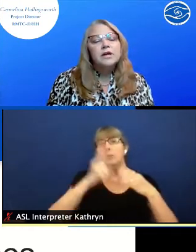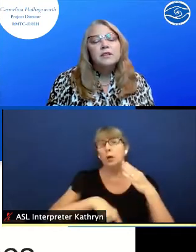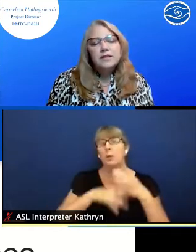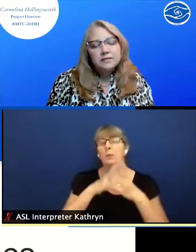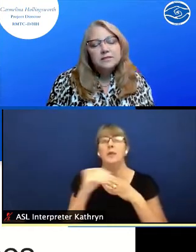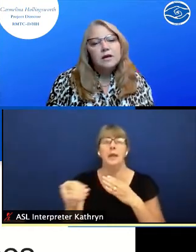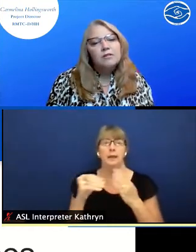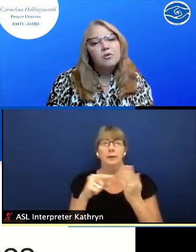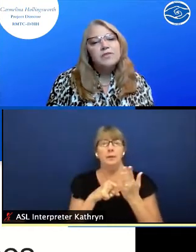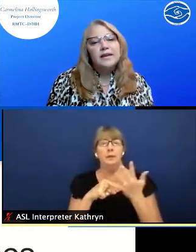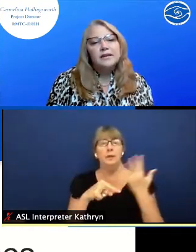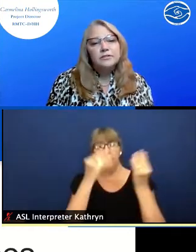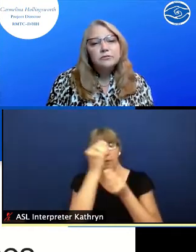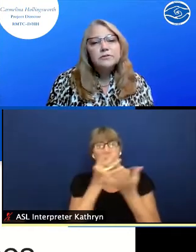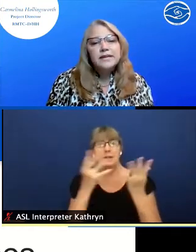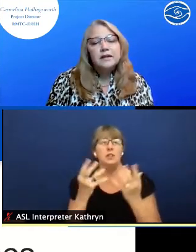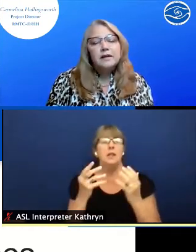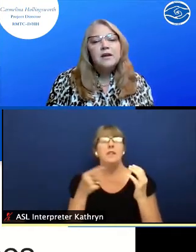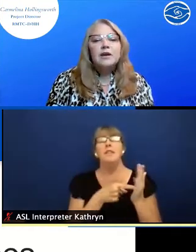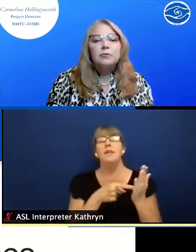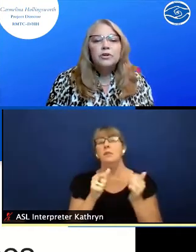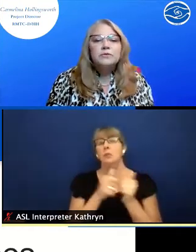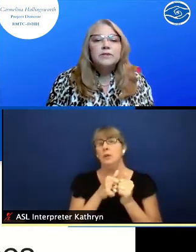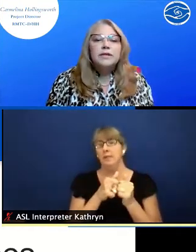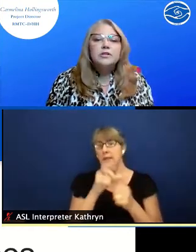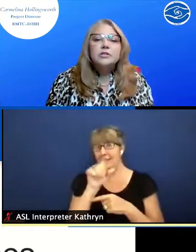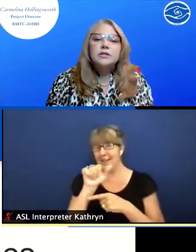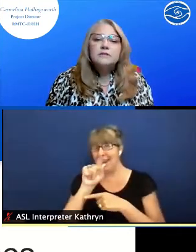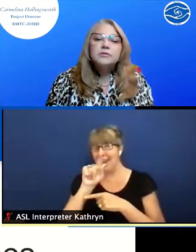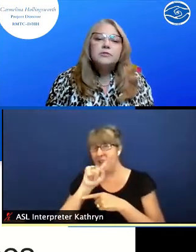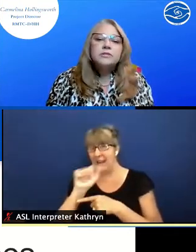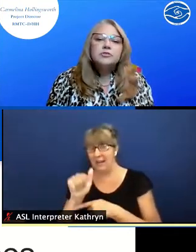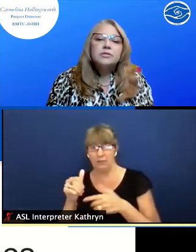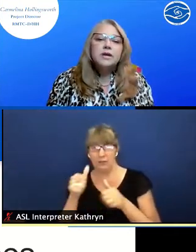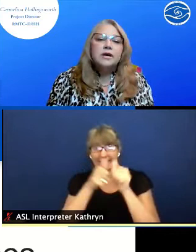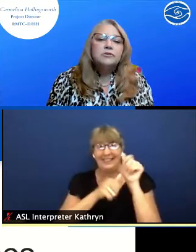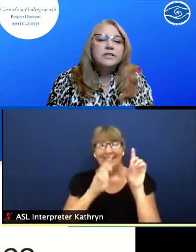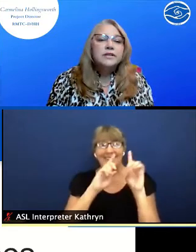This, along with anecdotal data and working with each individual district to understand their